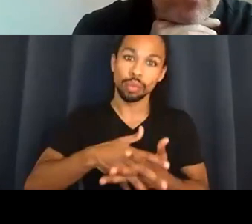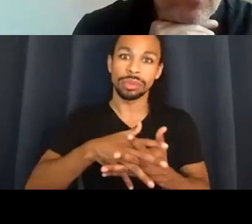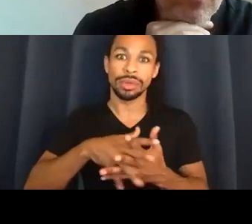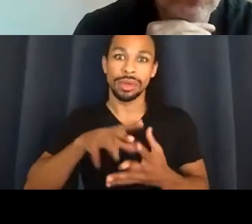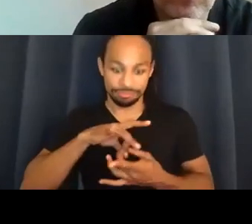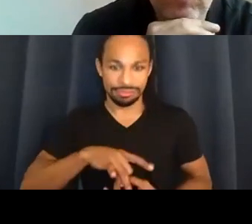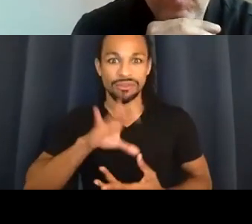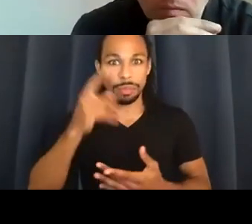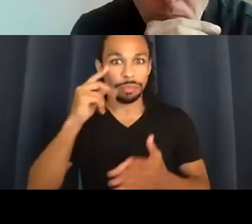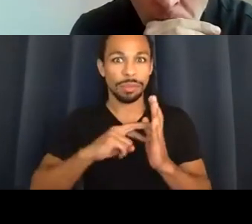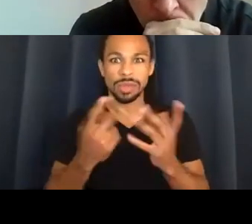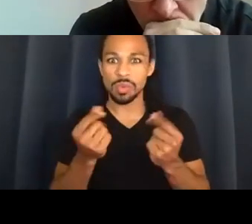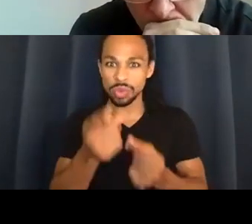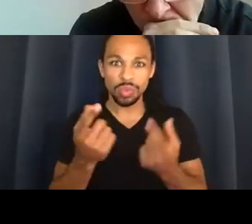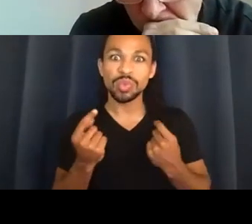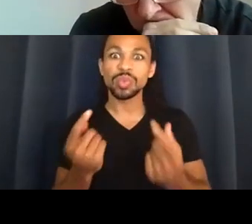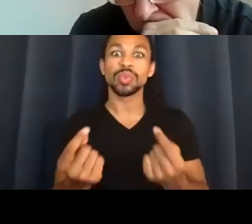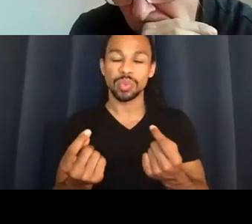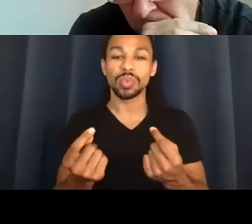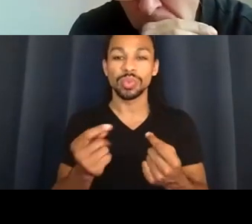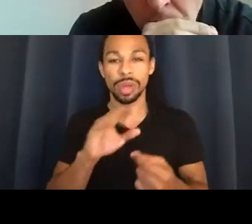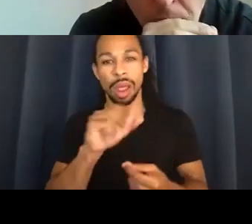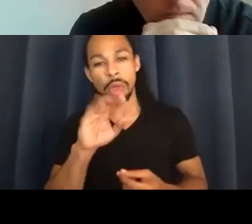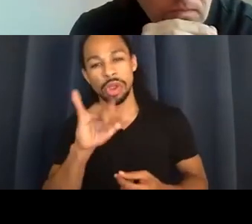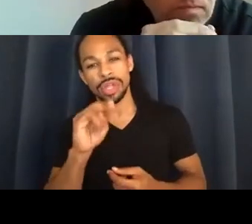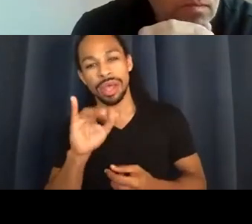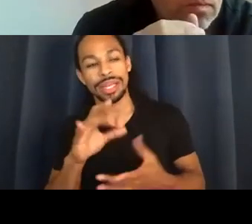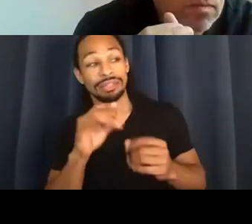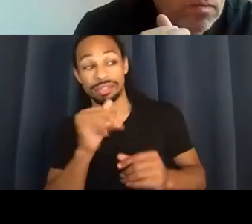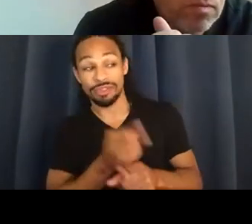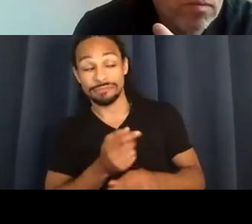18:08:10 >> Marjani Forte-Saunders: That's right.